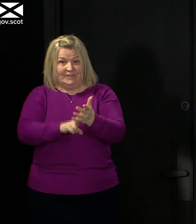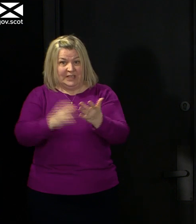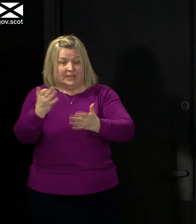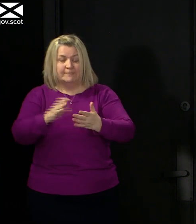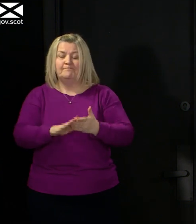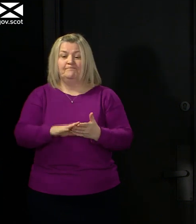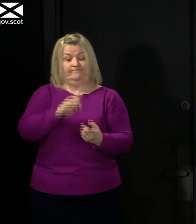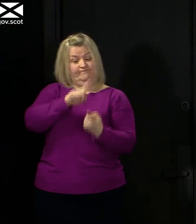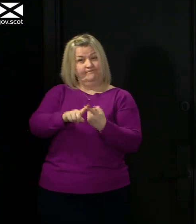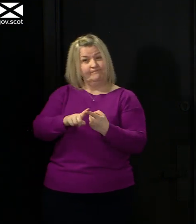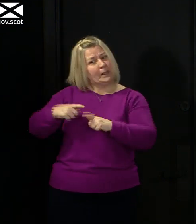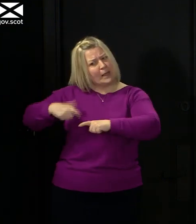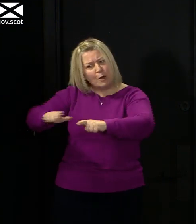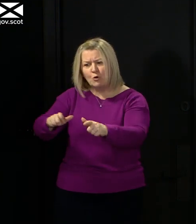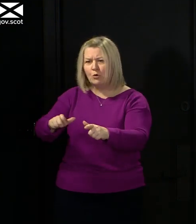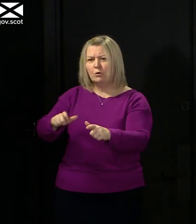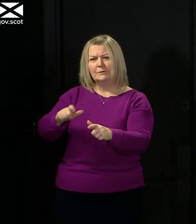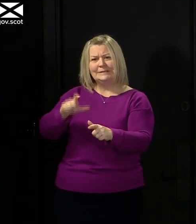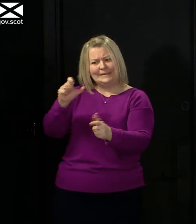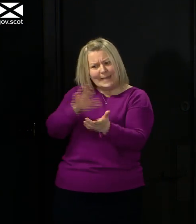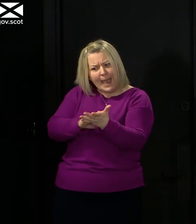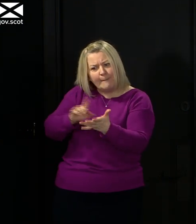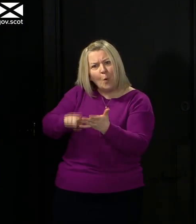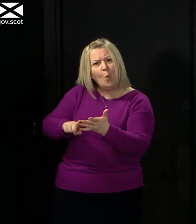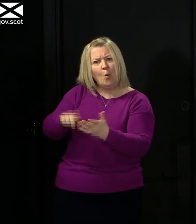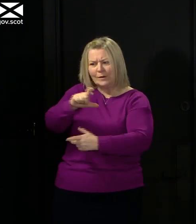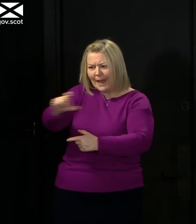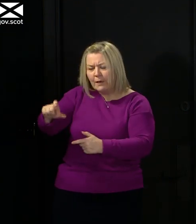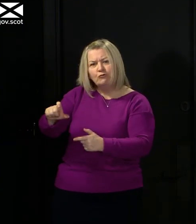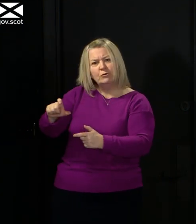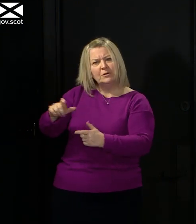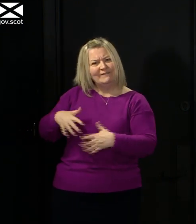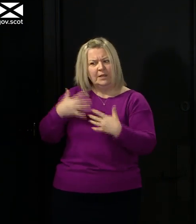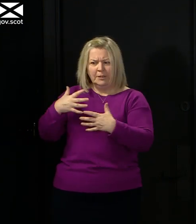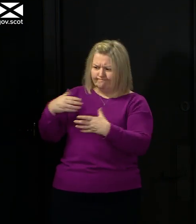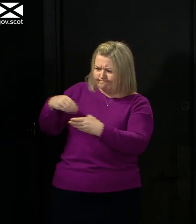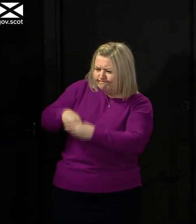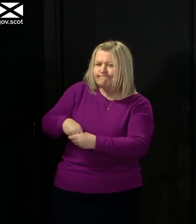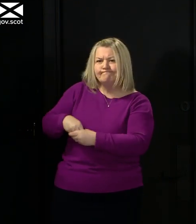Medical Officer who has been immersed in and integral to Scotland's response and if at